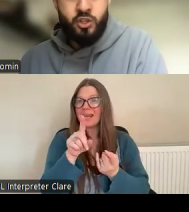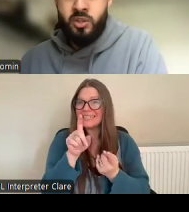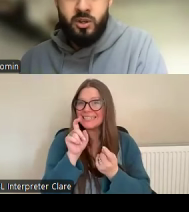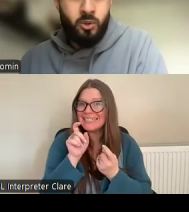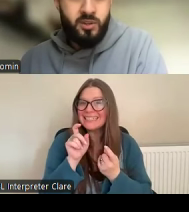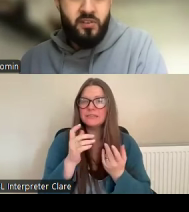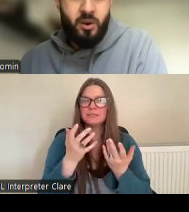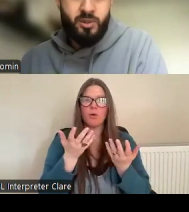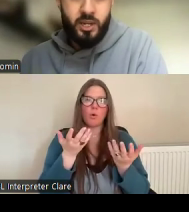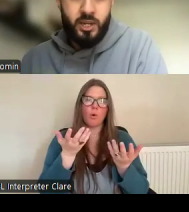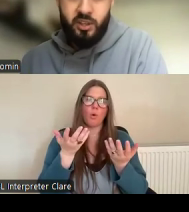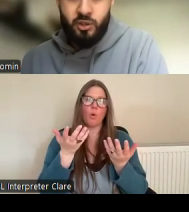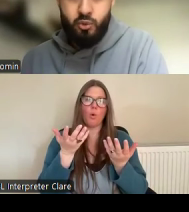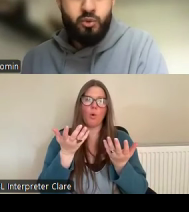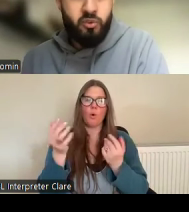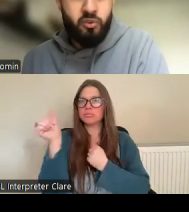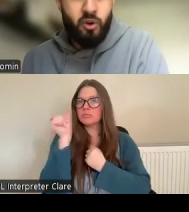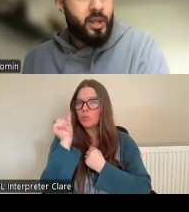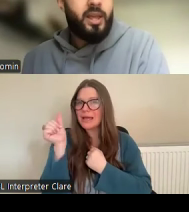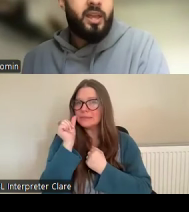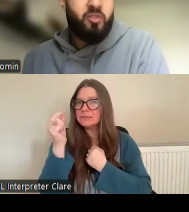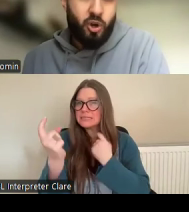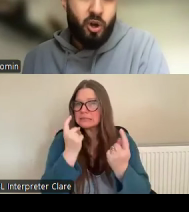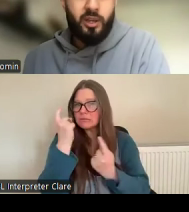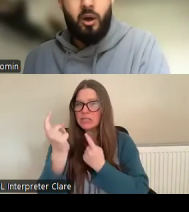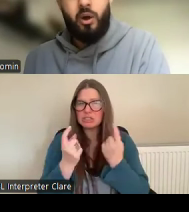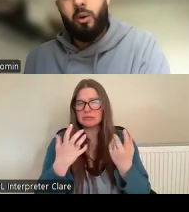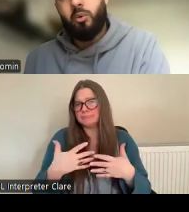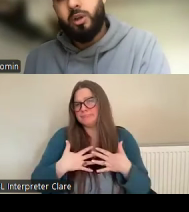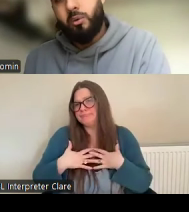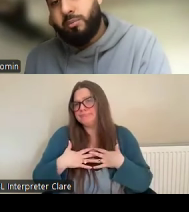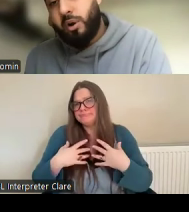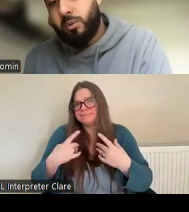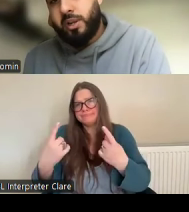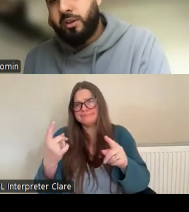There's loads of different objectives that you can choose from. If you're starting out, I would probably go